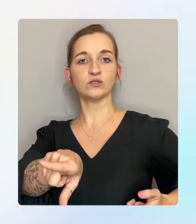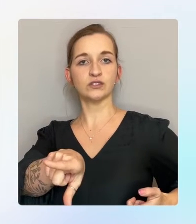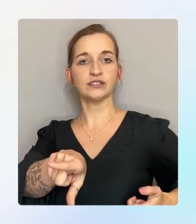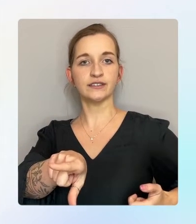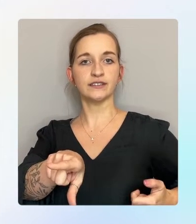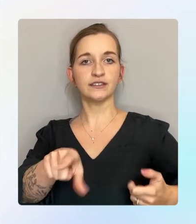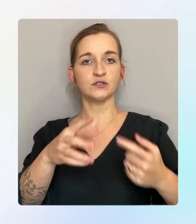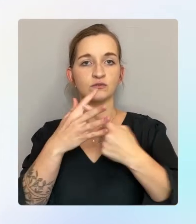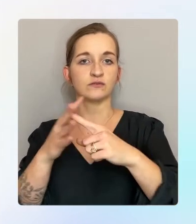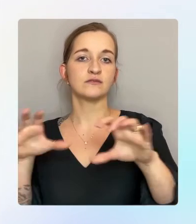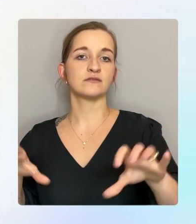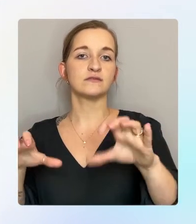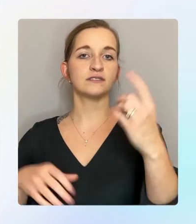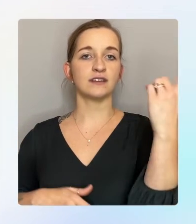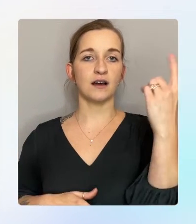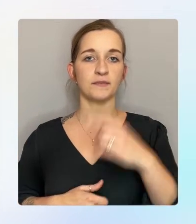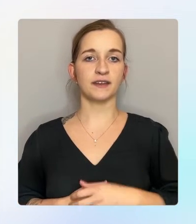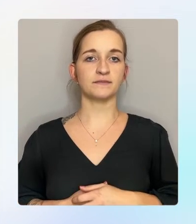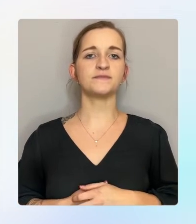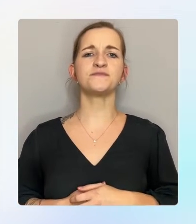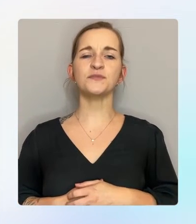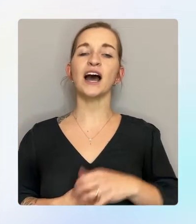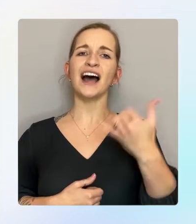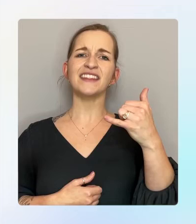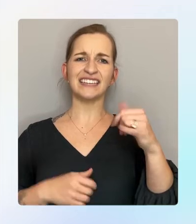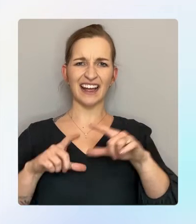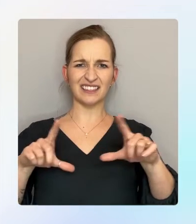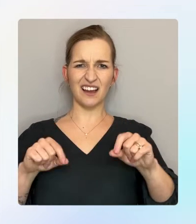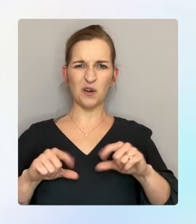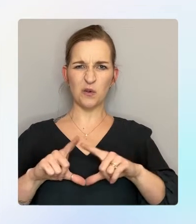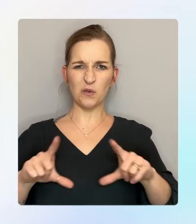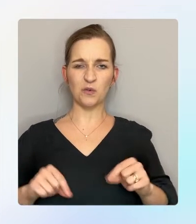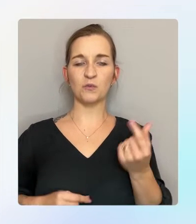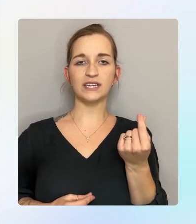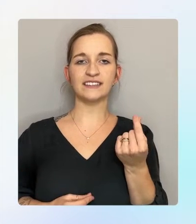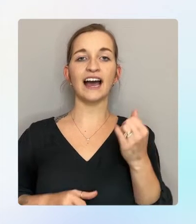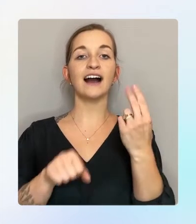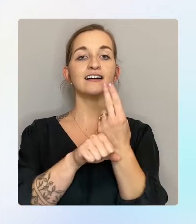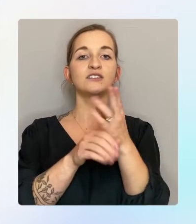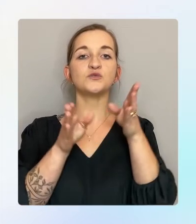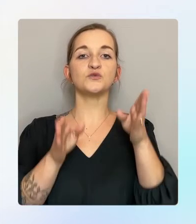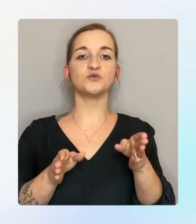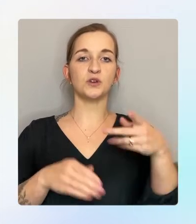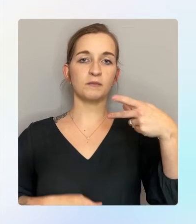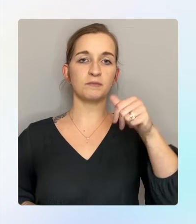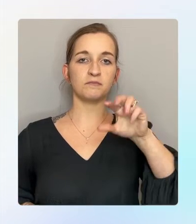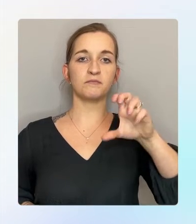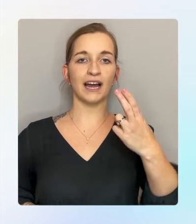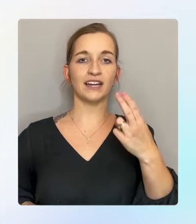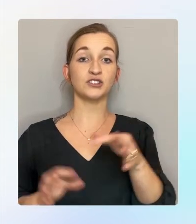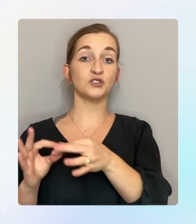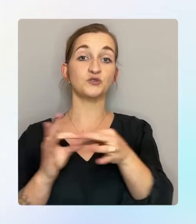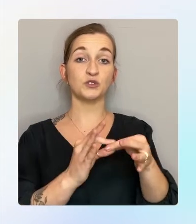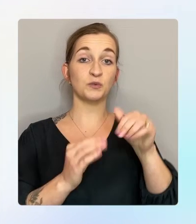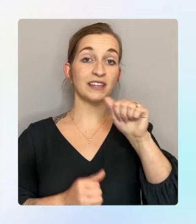Well, if you're wondering what are those yellow patches, those are consumer patches and they're associated with assets and objects